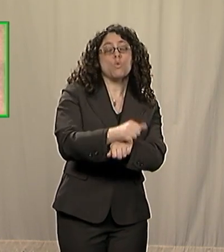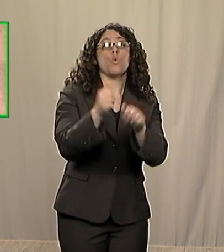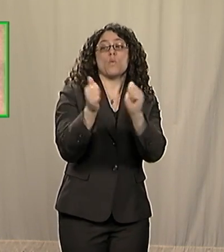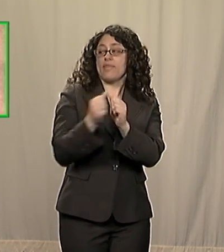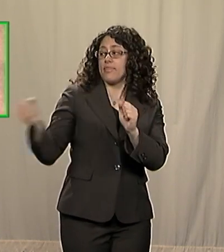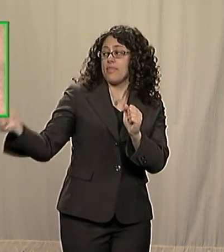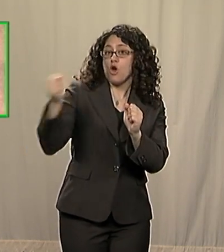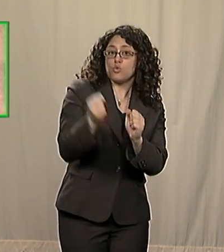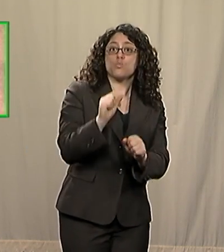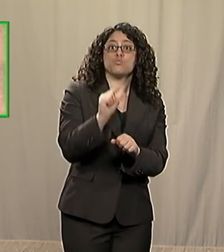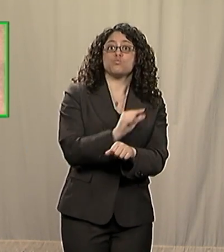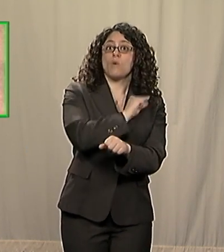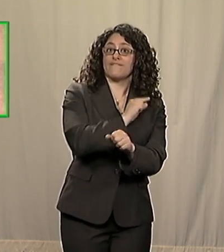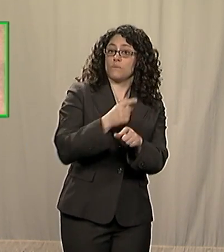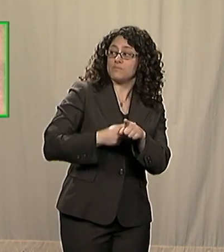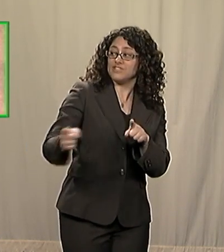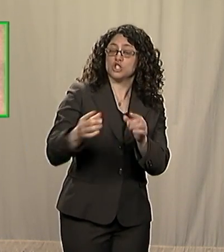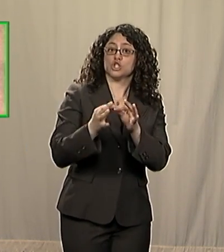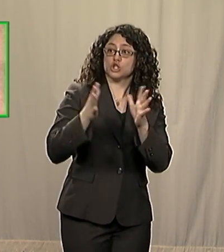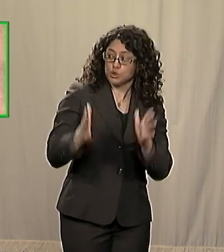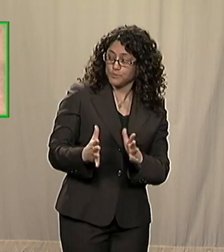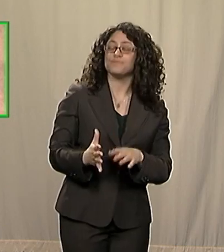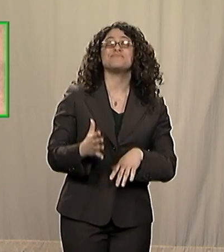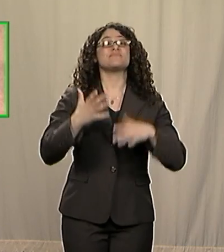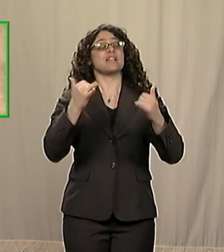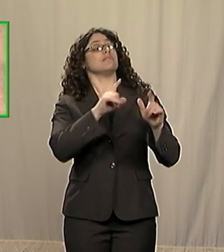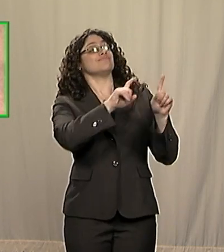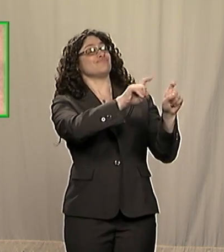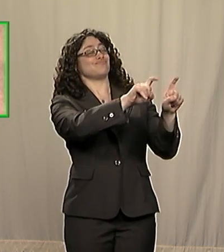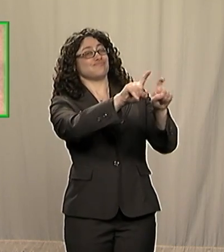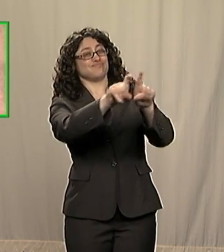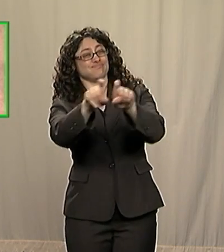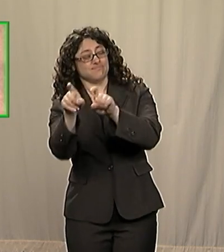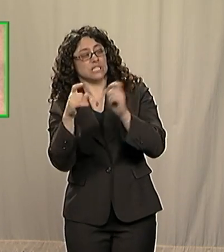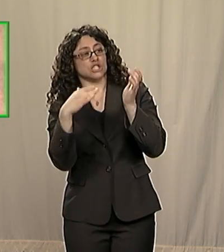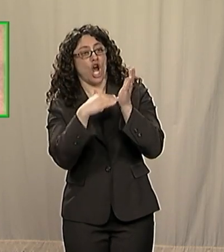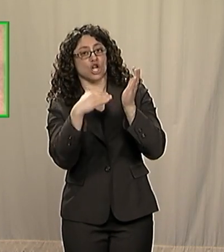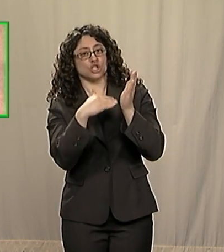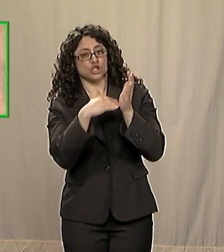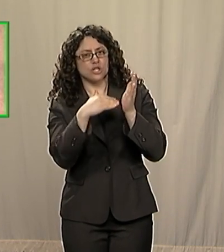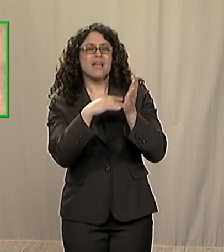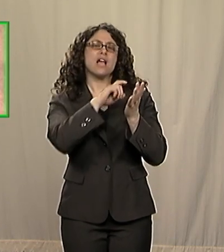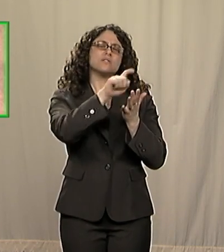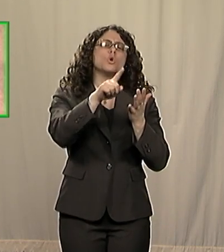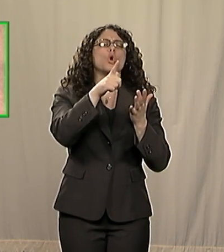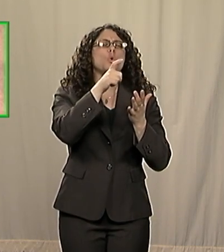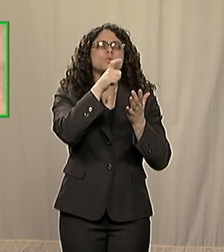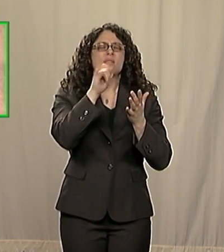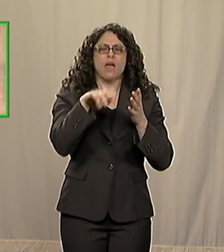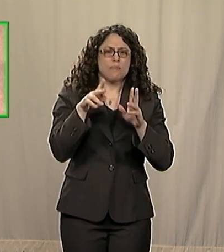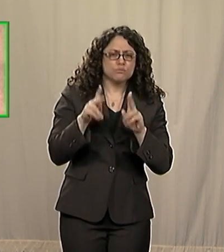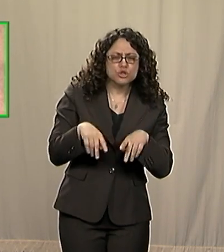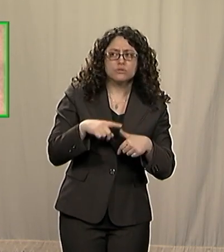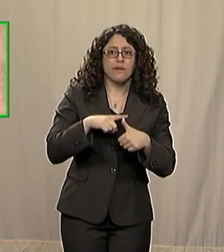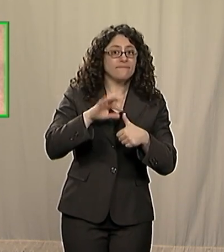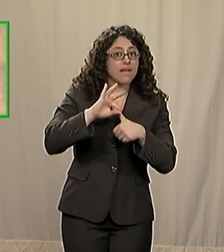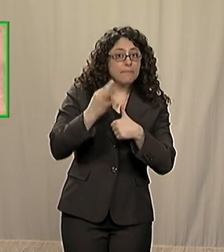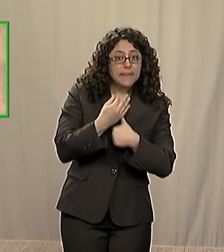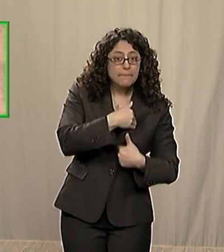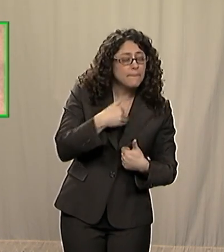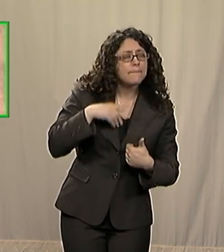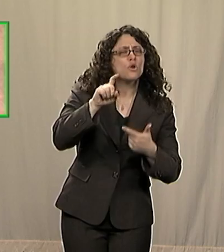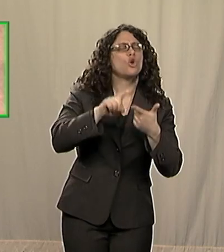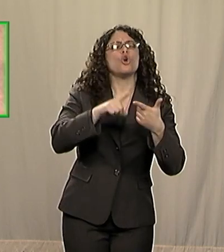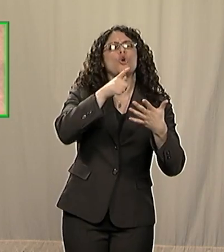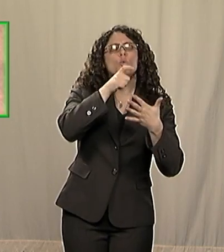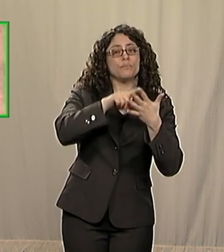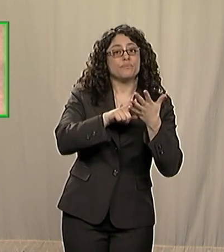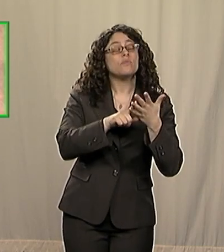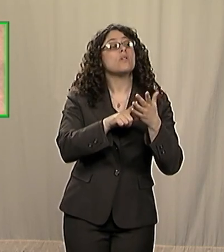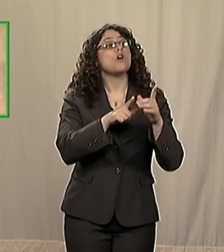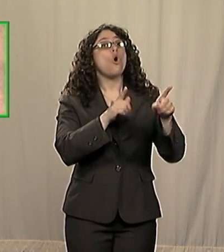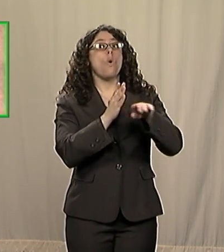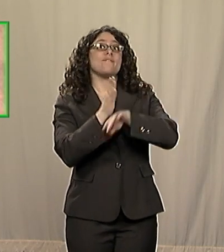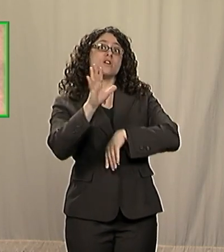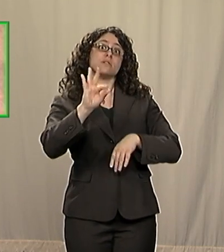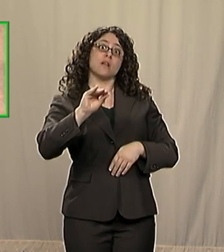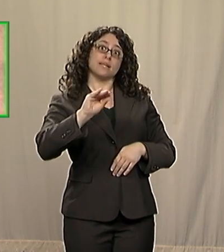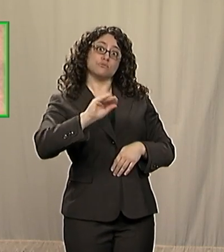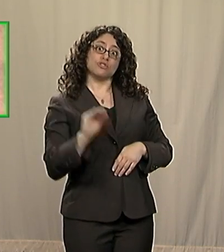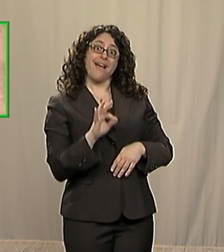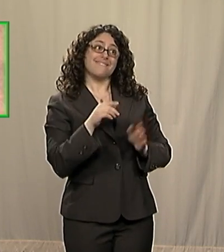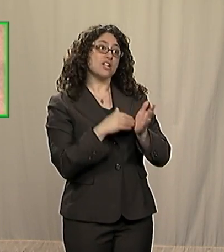Over 90% of the doctors said that oh, this person